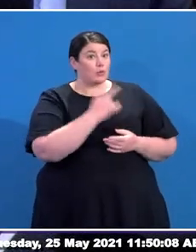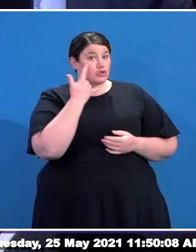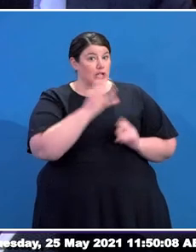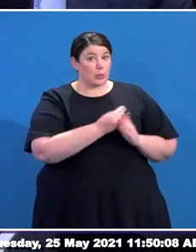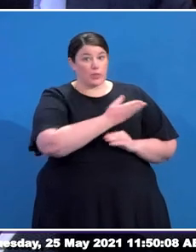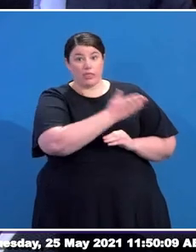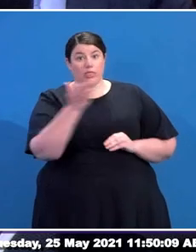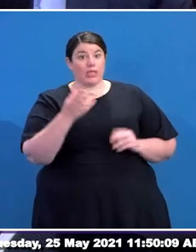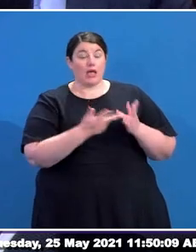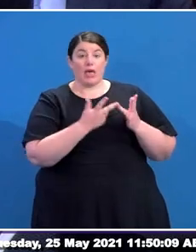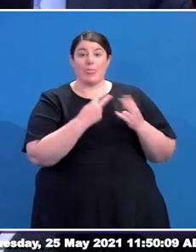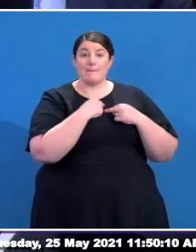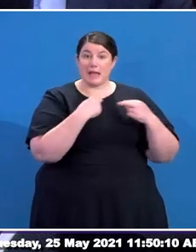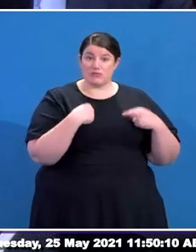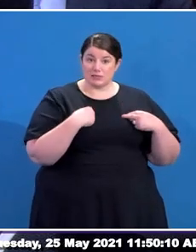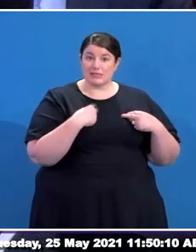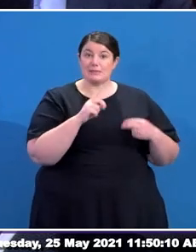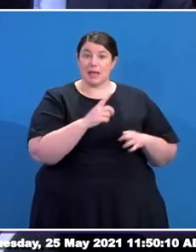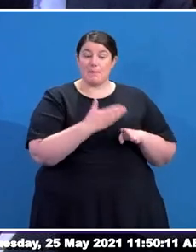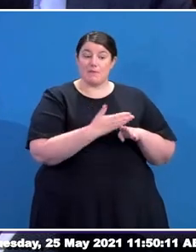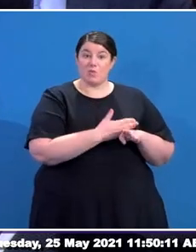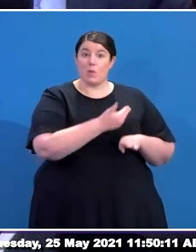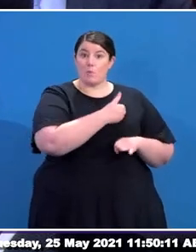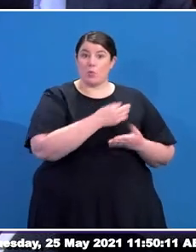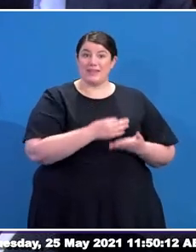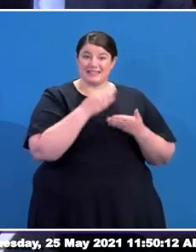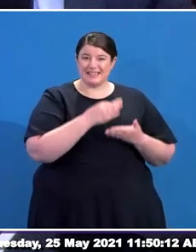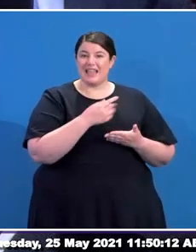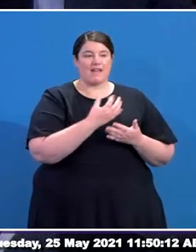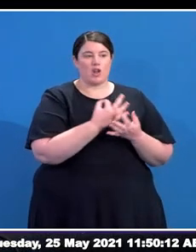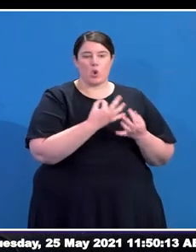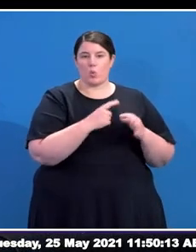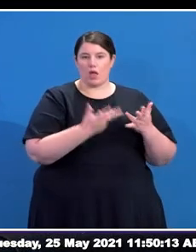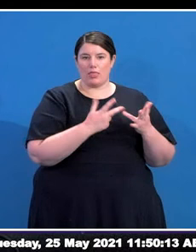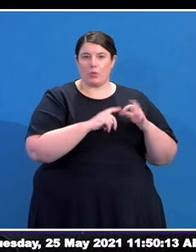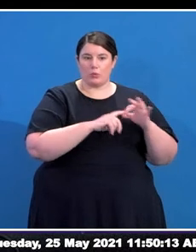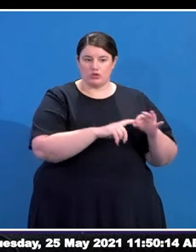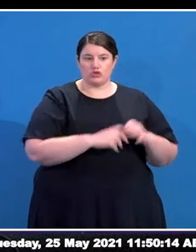But before the morning tea adjournment I understand there were none. Alright. Just if you don't mind